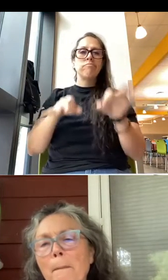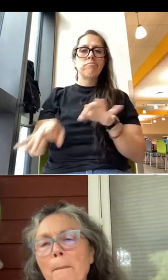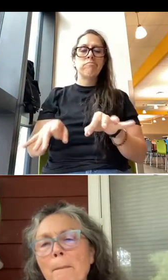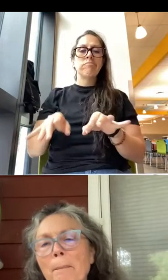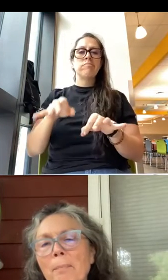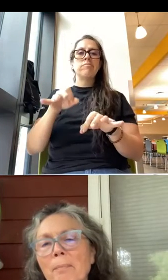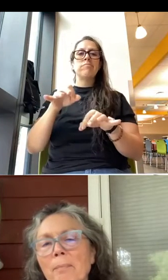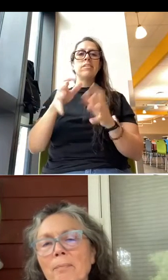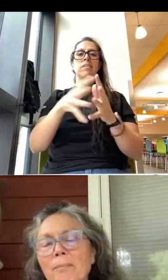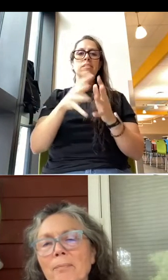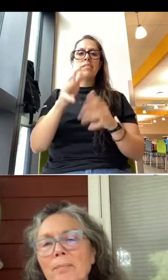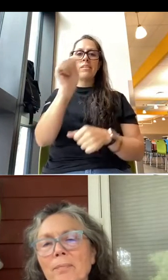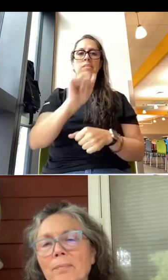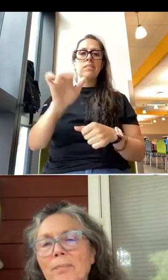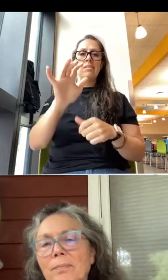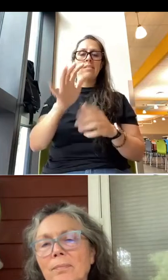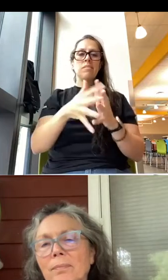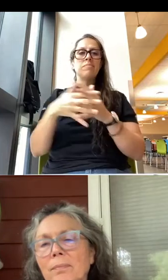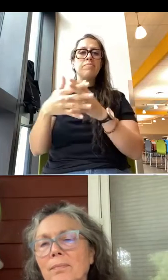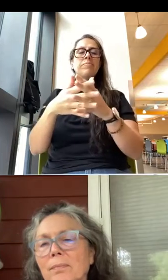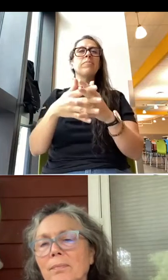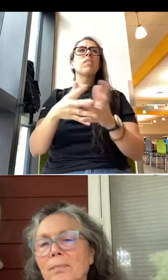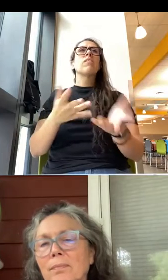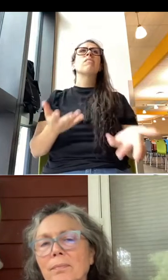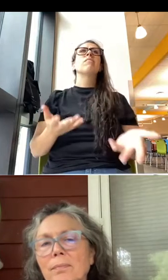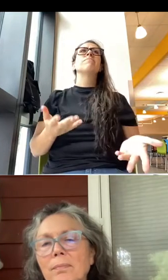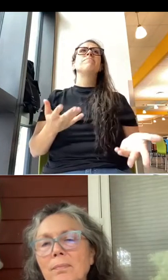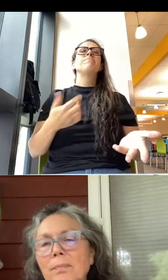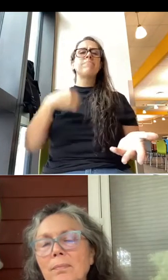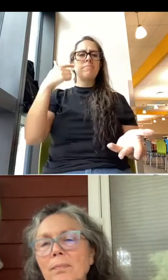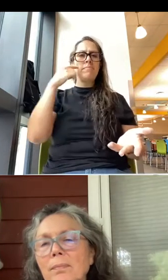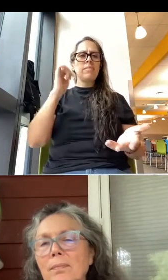Well, yeah, I mean, I think that you know we-- the two of us, you know-- being